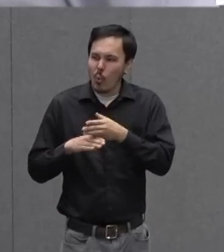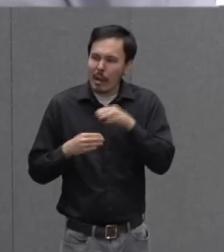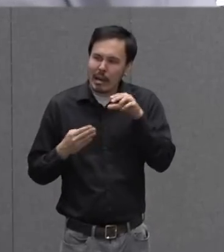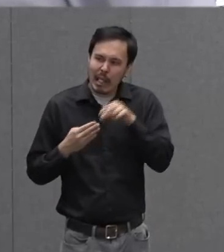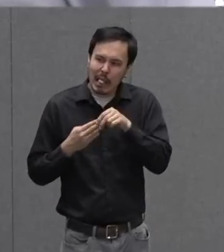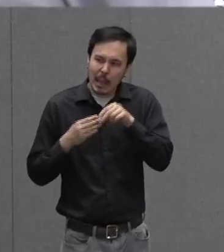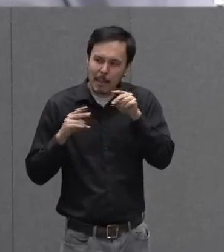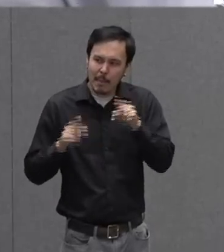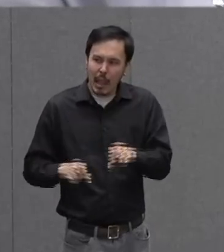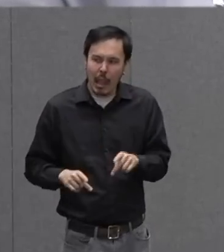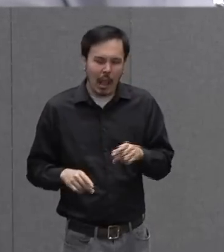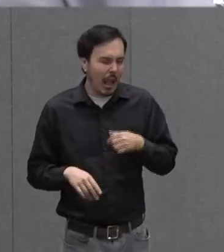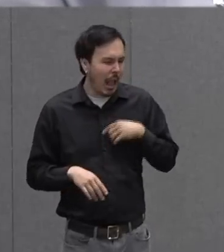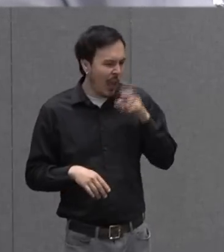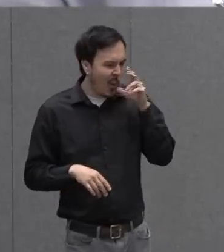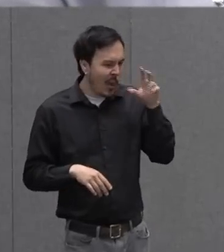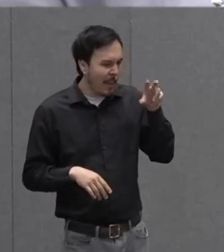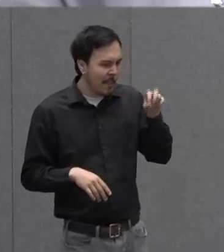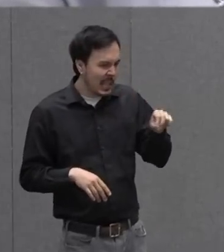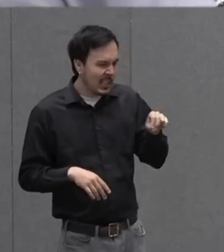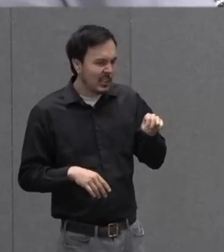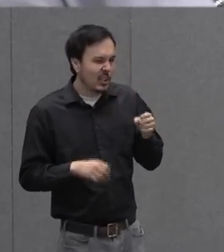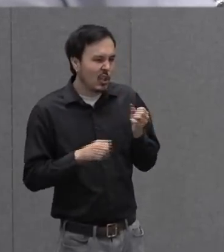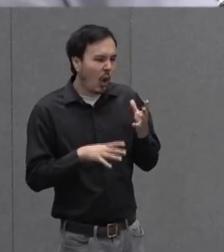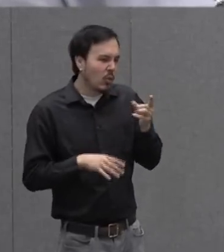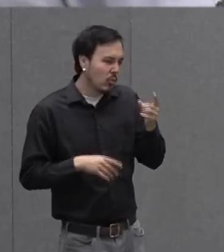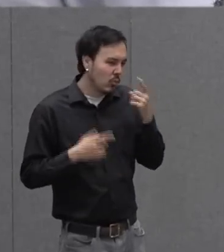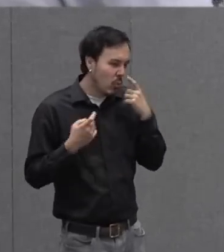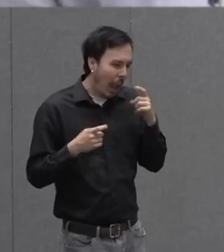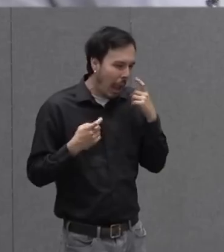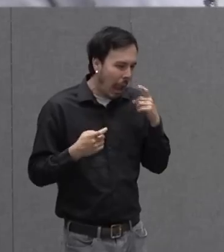I will pinch you and make you cry, Rock Warrior.